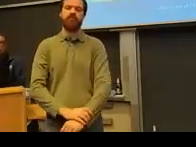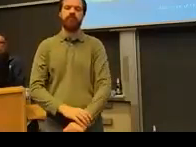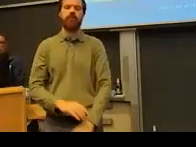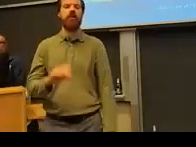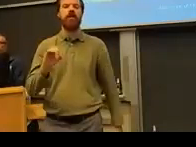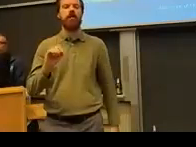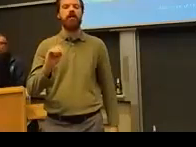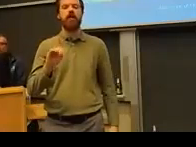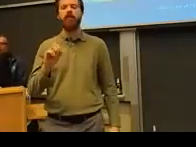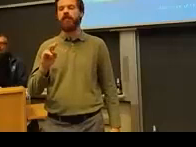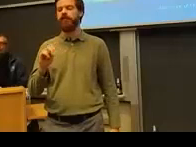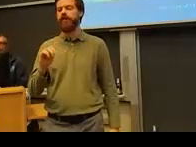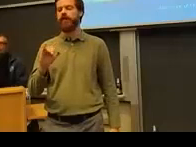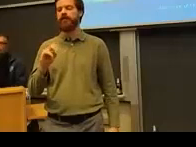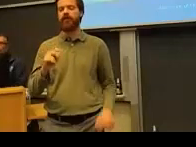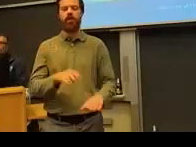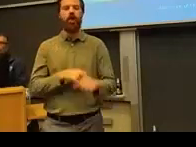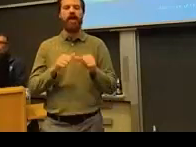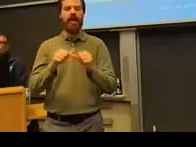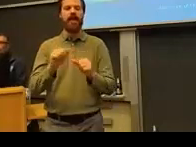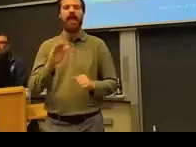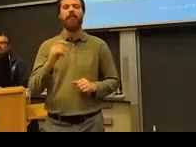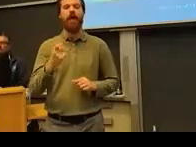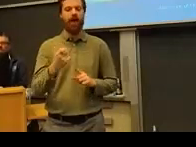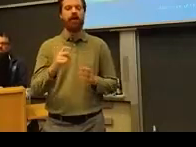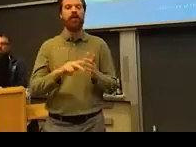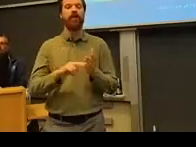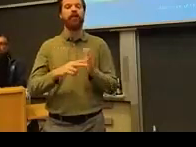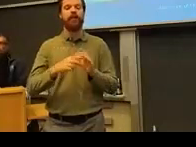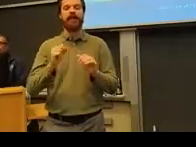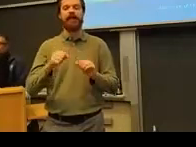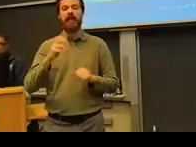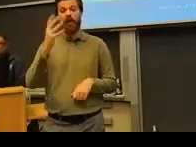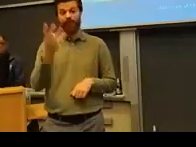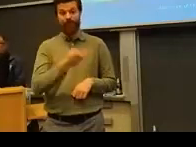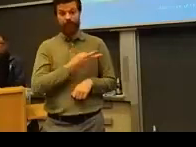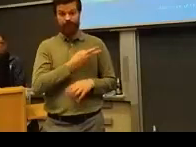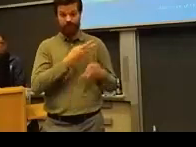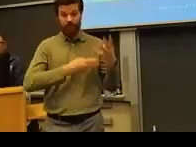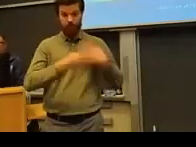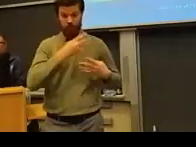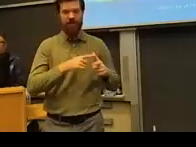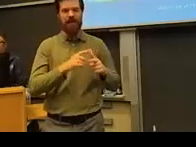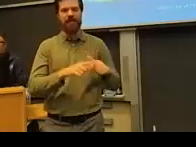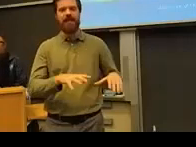as a long acting antibiotic that allows people to receive an infusion and leave the hospital and so